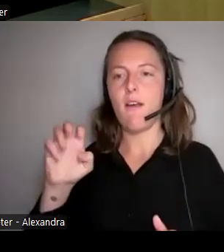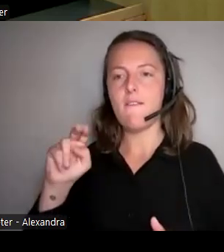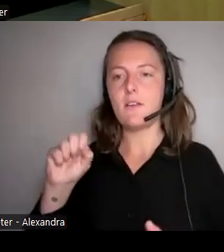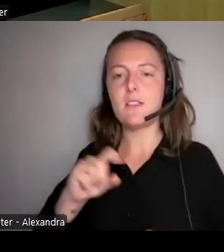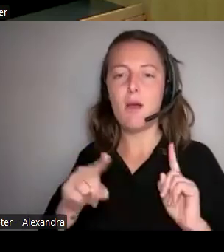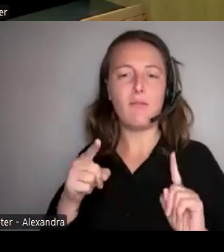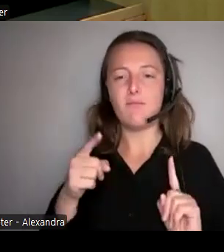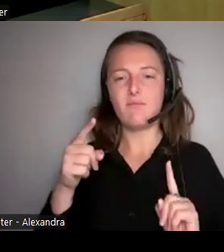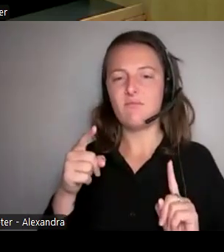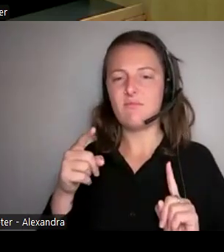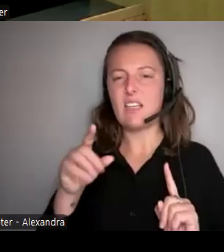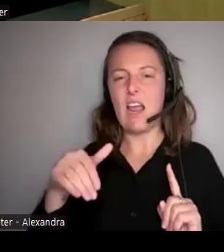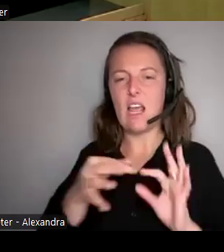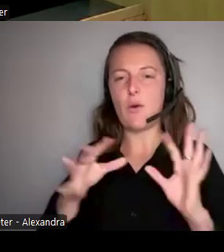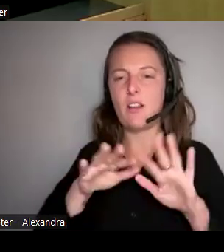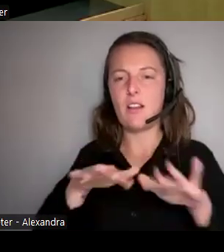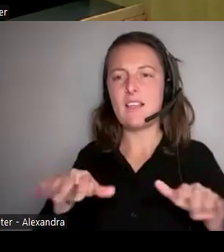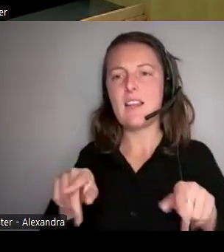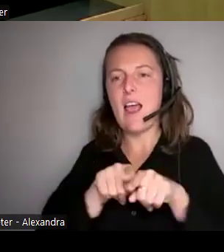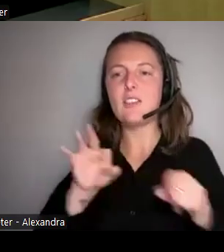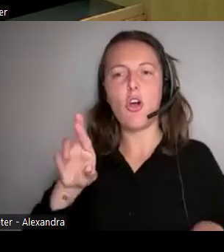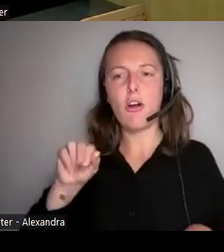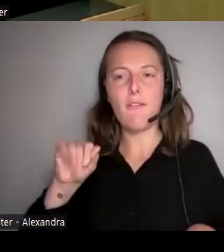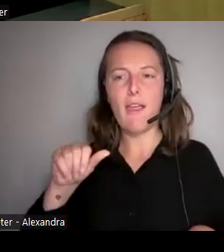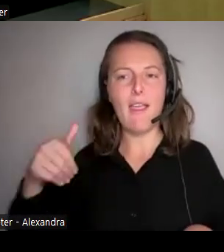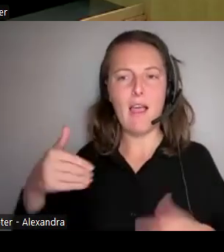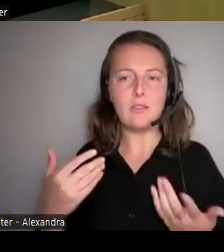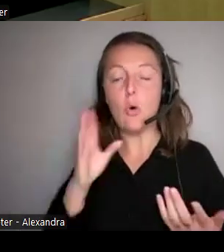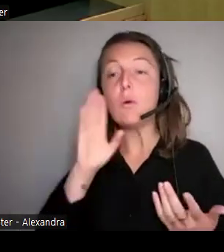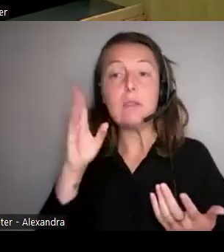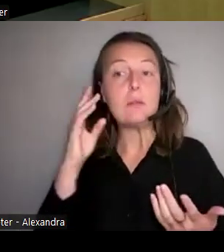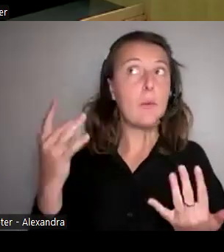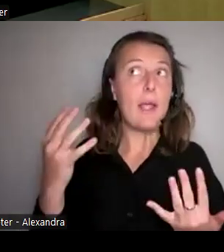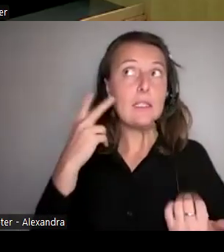as far as I can tell. Um, we'll have to kind of wait and see whether or not it does get released.